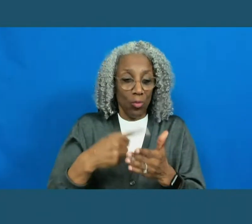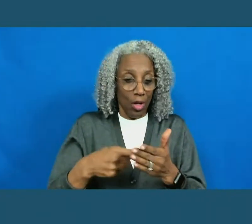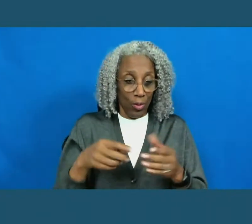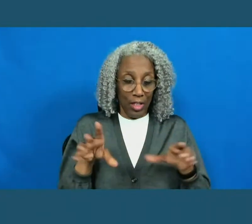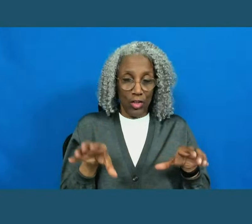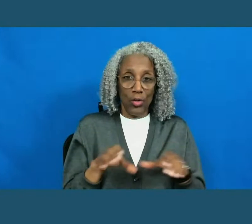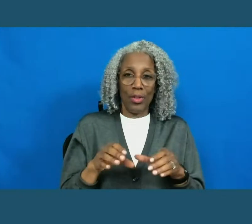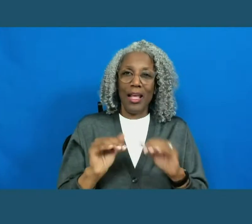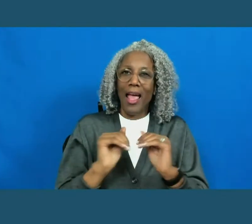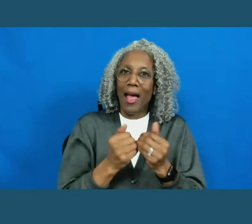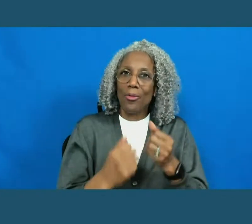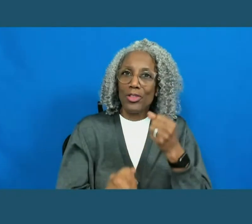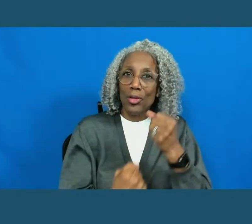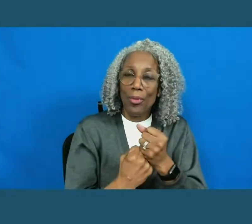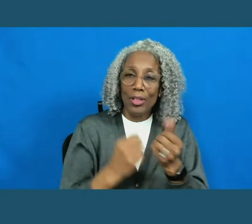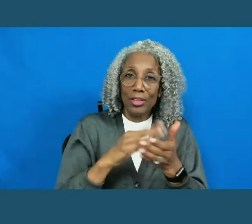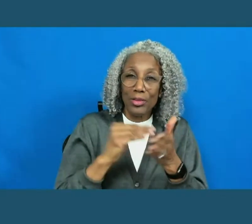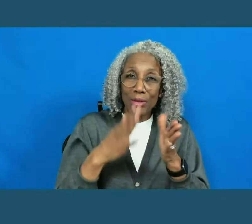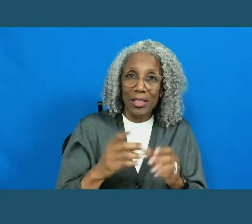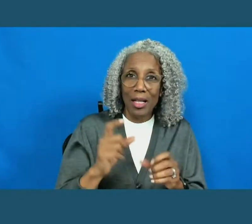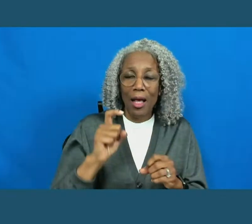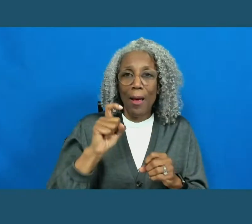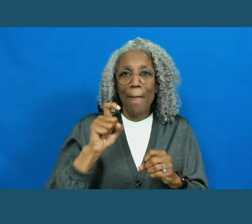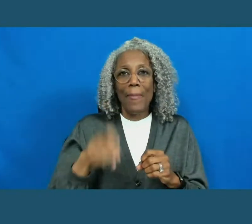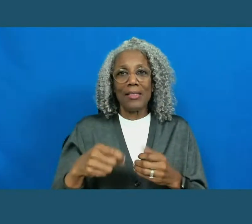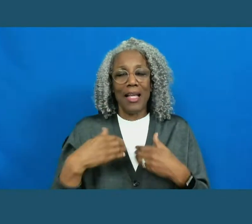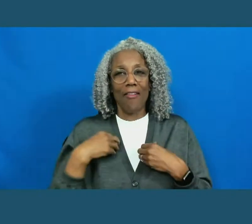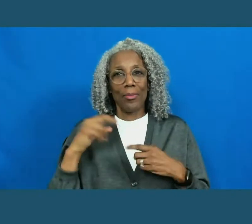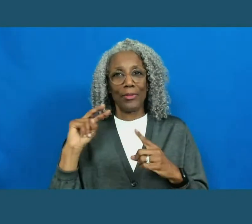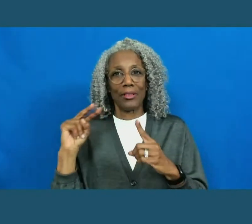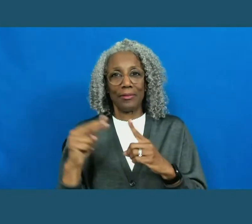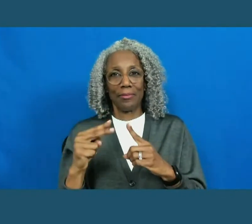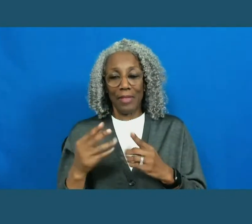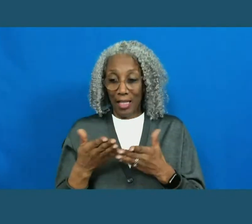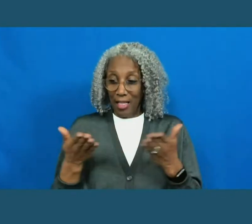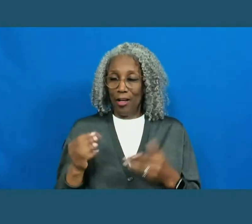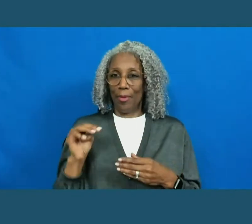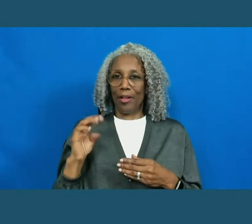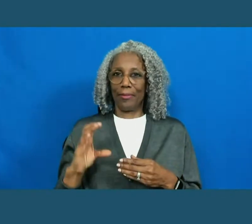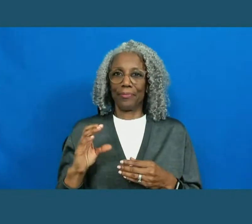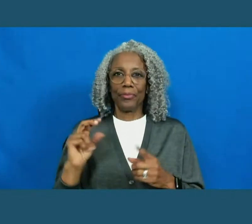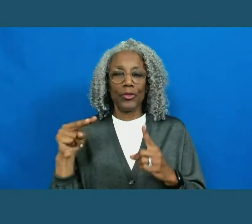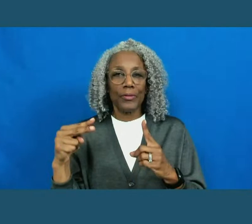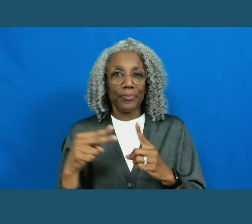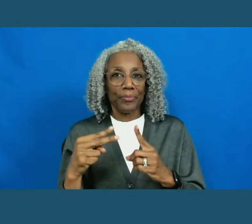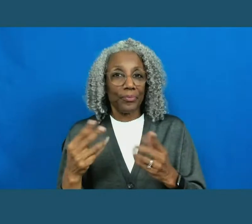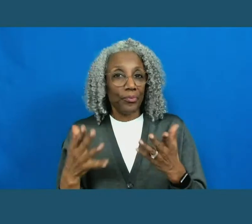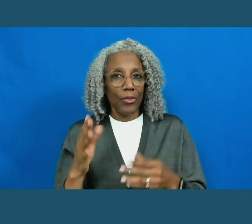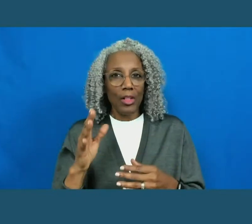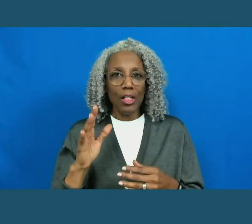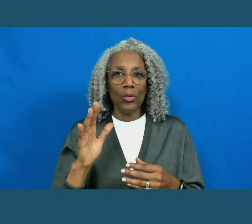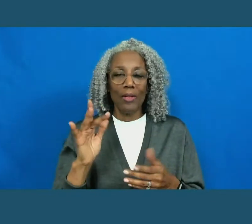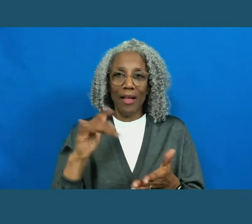Challenge. And that means when we talk about what we're doing to support our students, we have